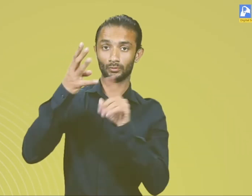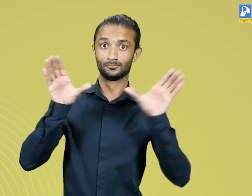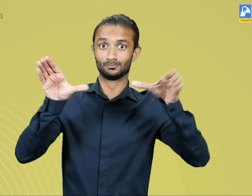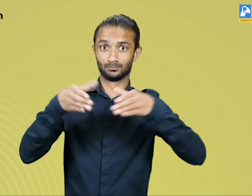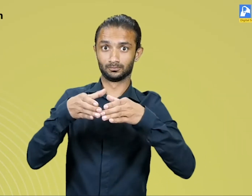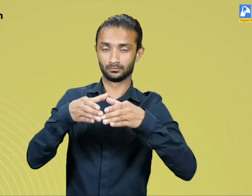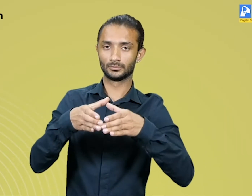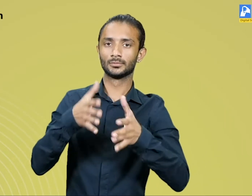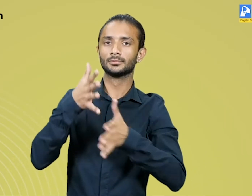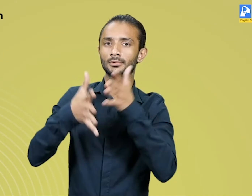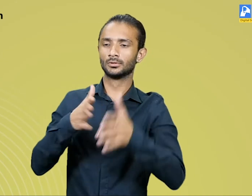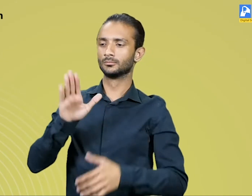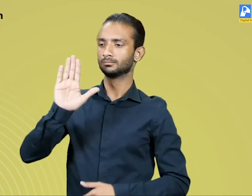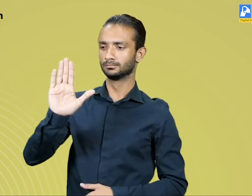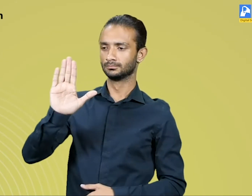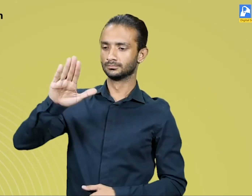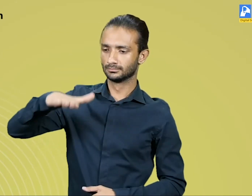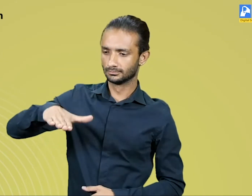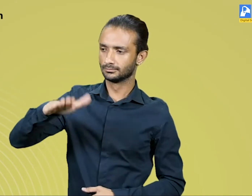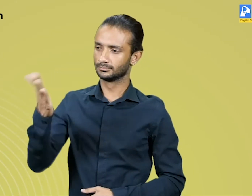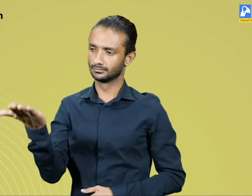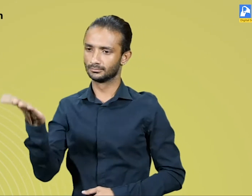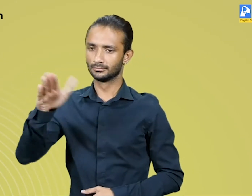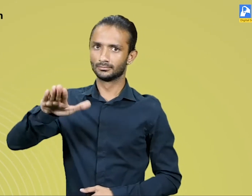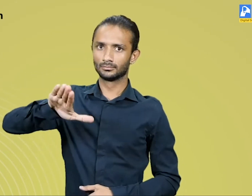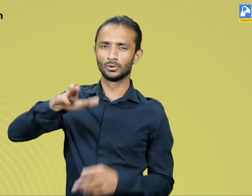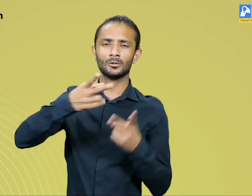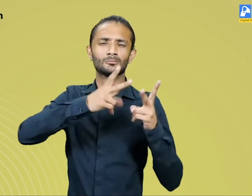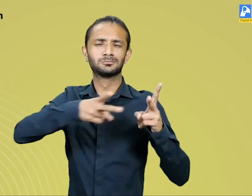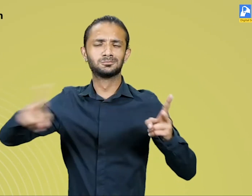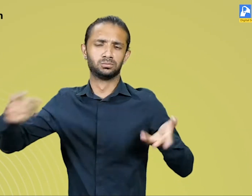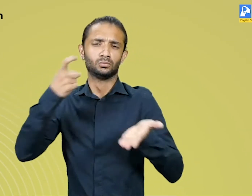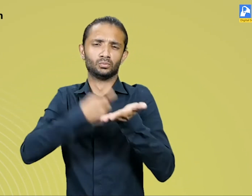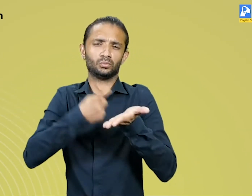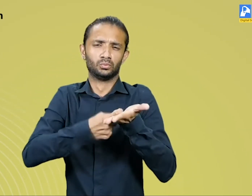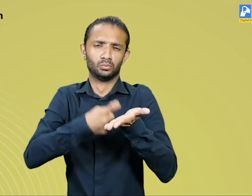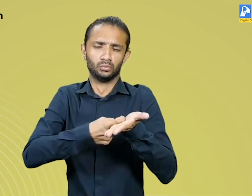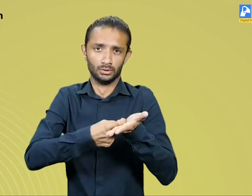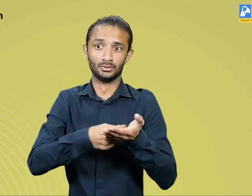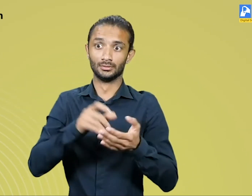The fourth rule in sign language is orientation, which has different type of rules.